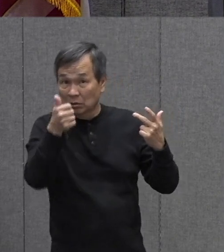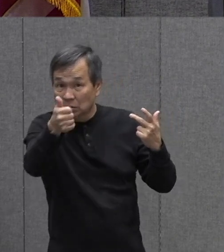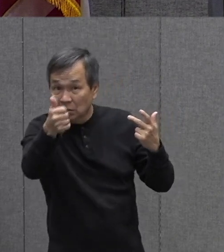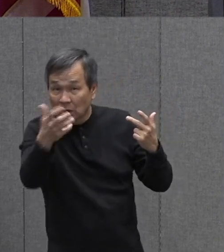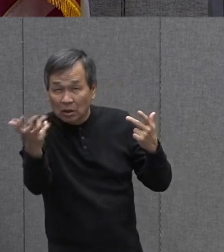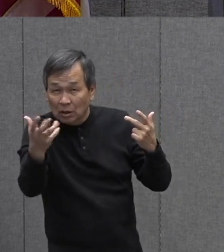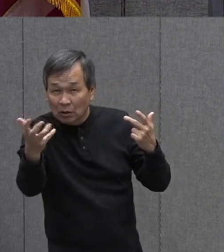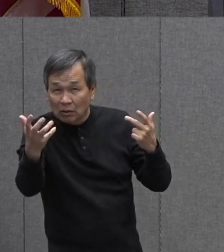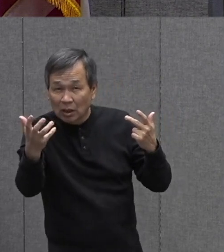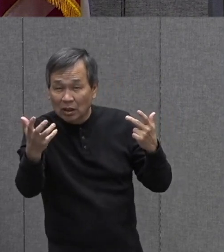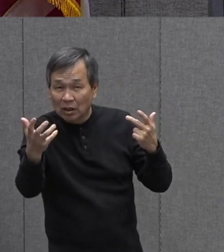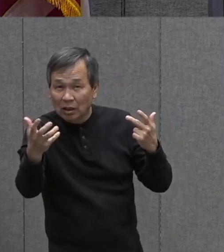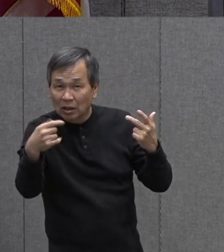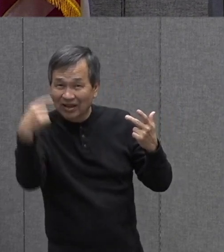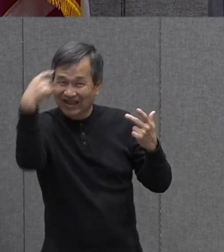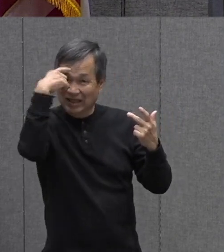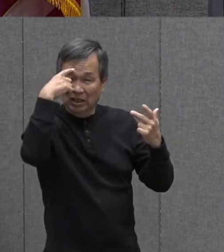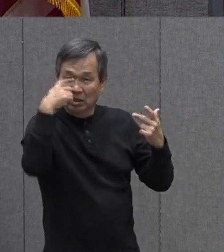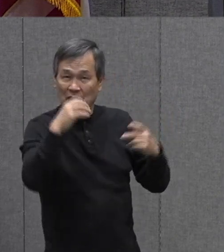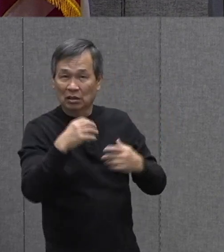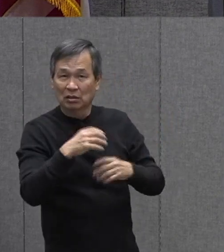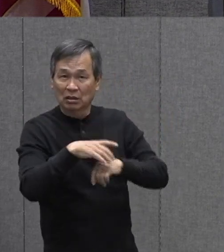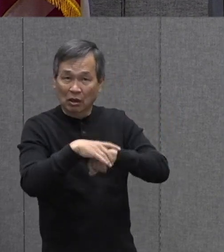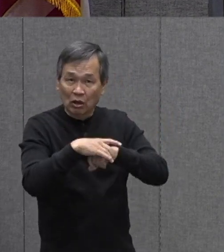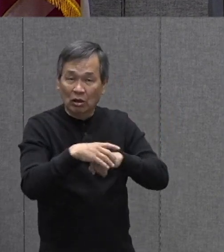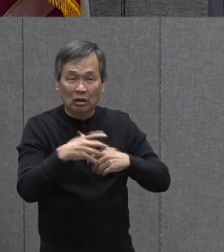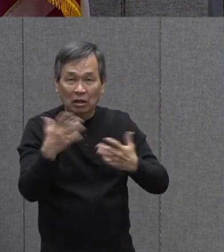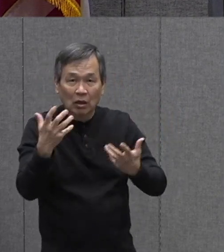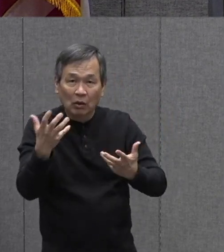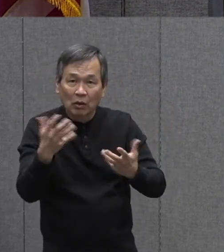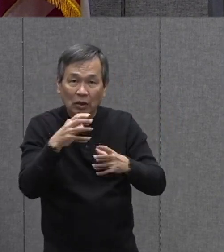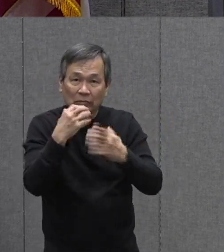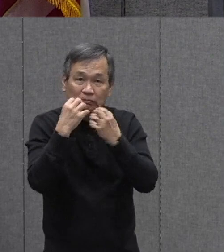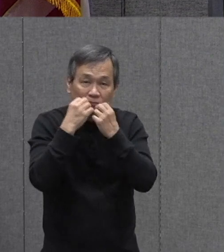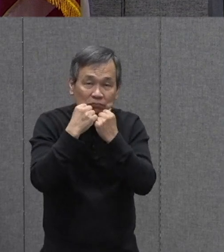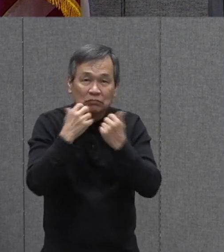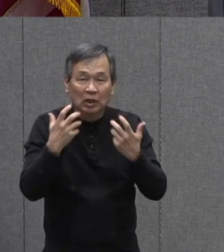What do you love? Is there a place that you'd love to visit that you're thinking about right now?